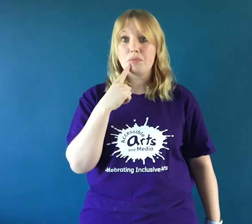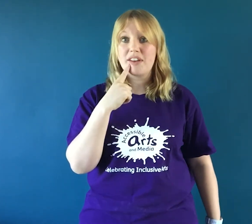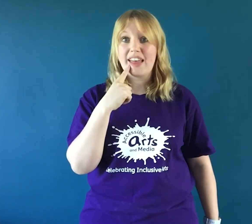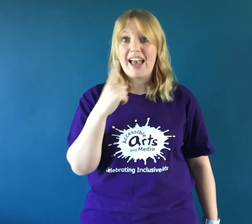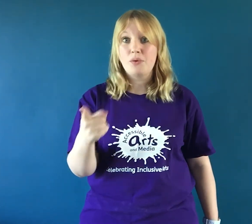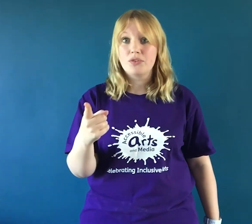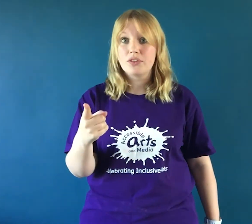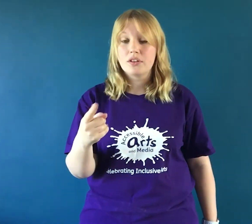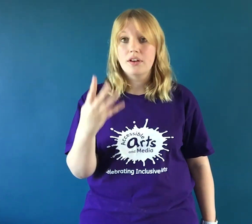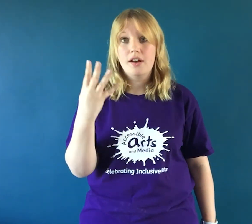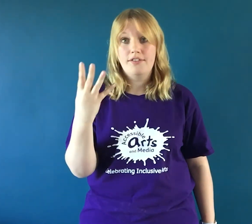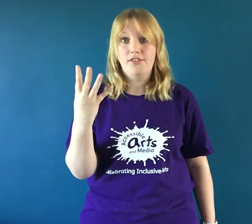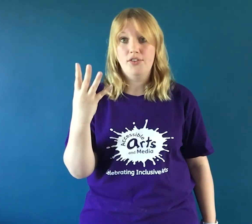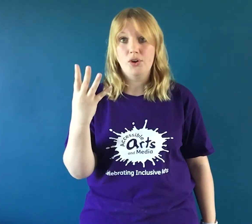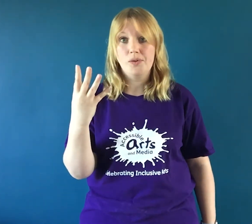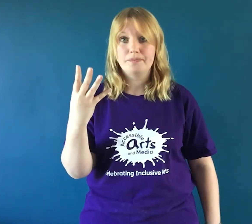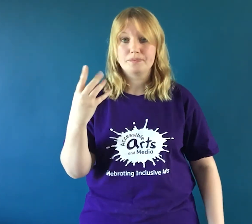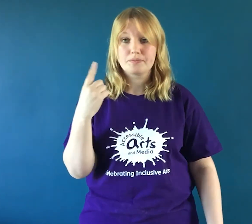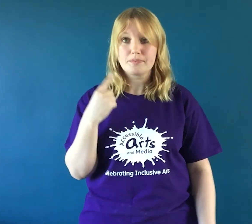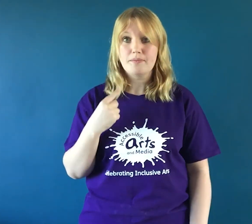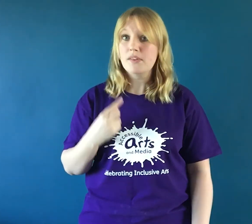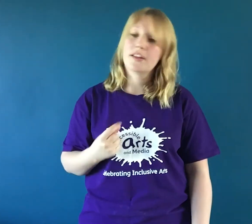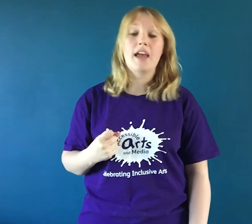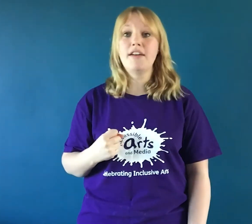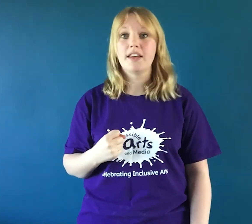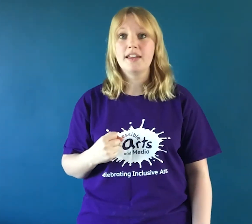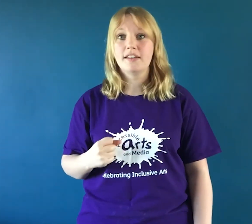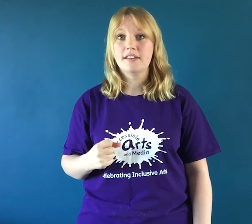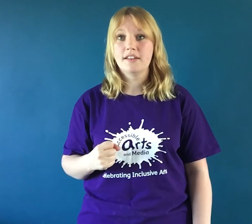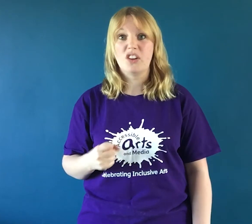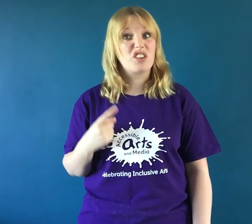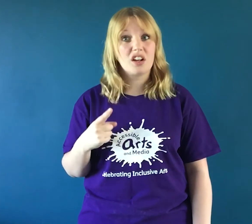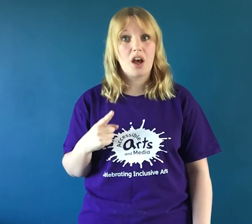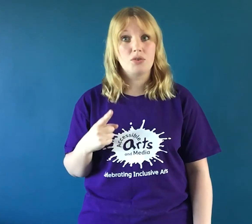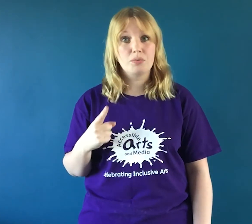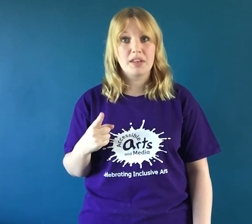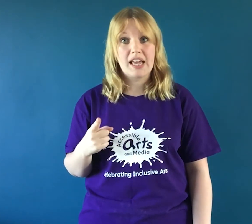then we’re going to breathe out for four. Ok ready? It’s going to go something like